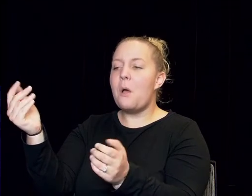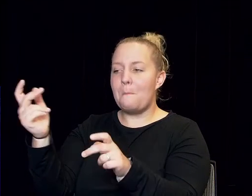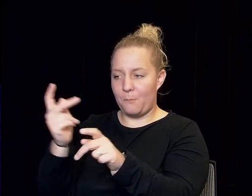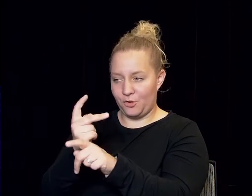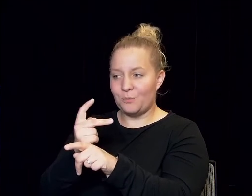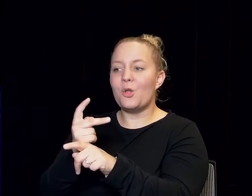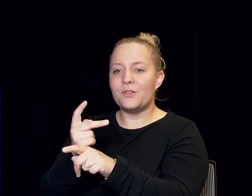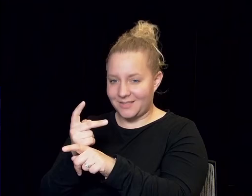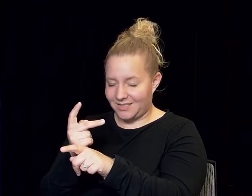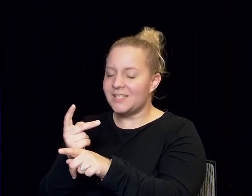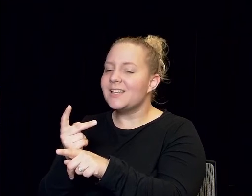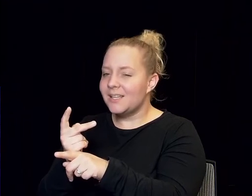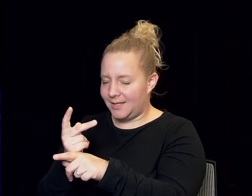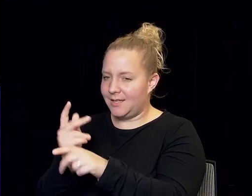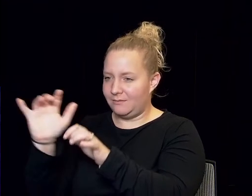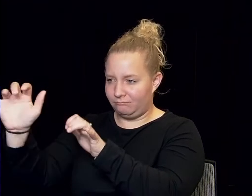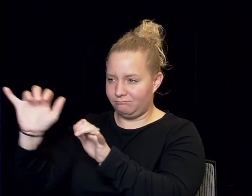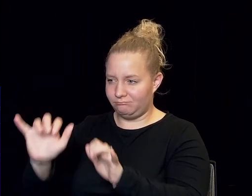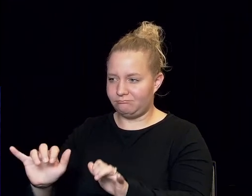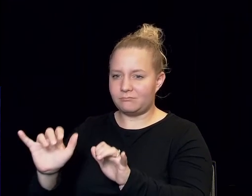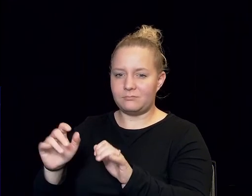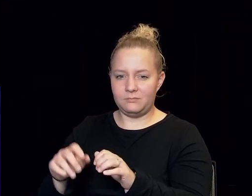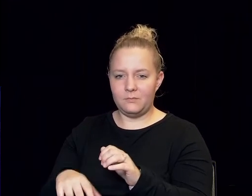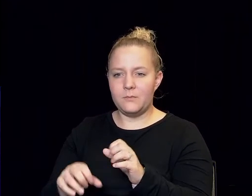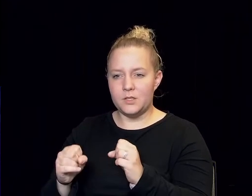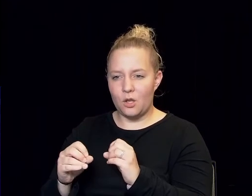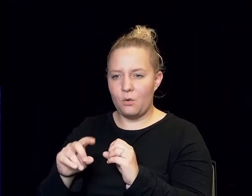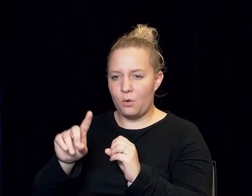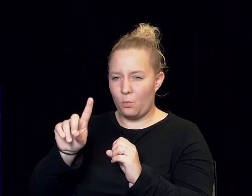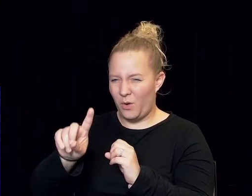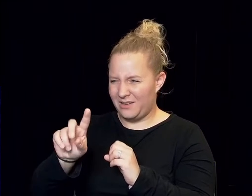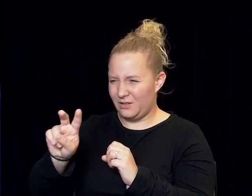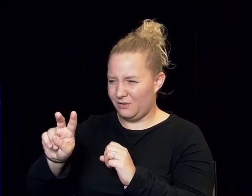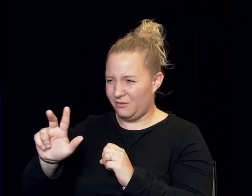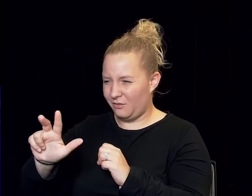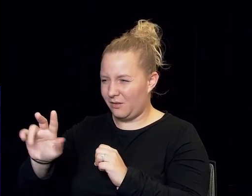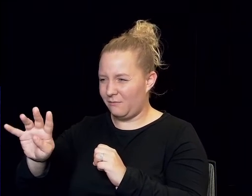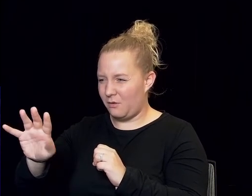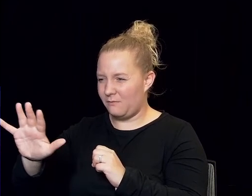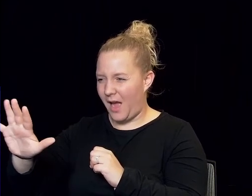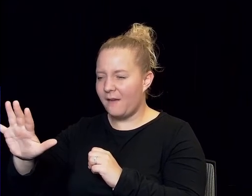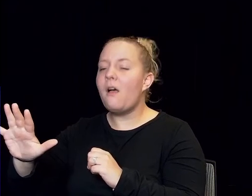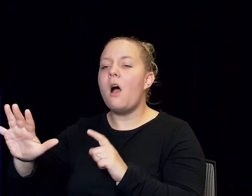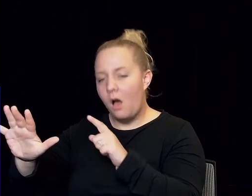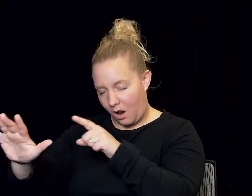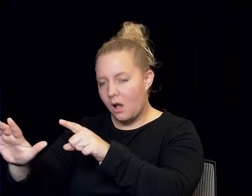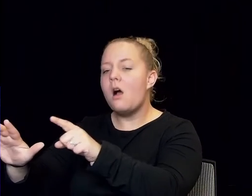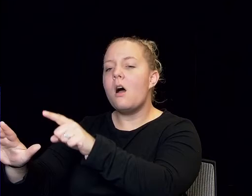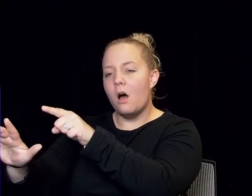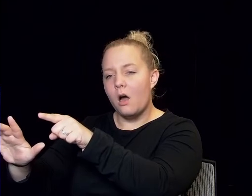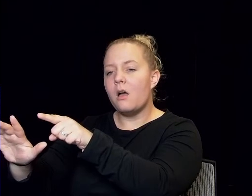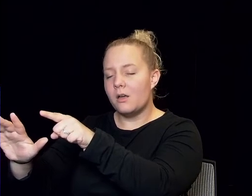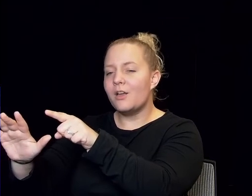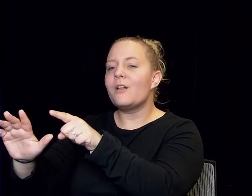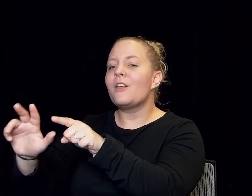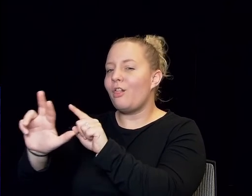I'm going to say, okay I get 1, 2, 3, 4, it's 5. So, I'm going to multiply the 3 by 5.